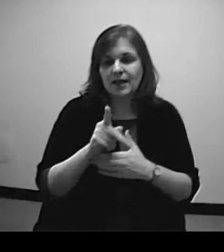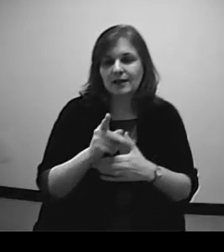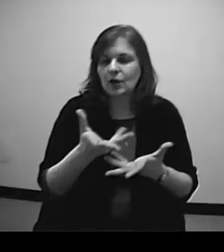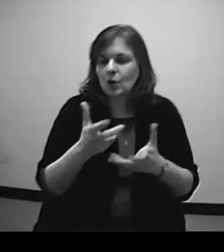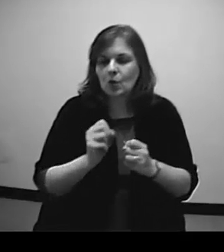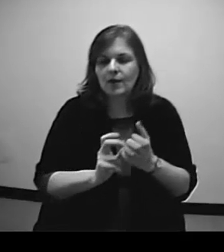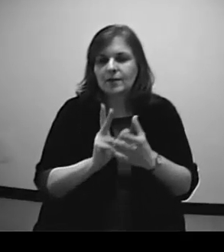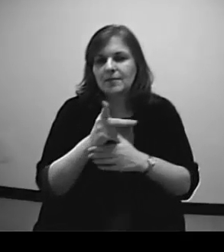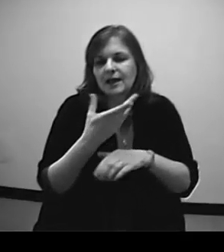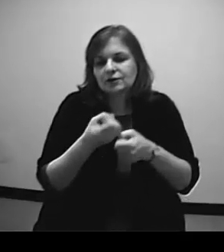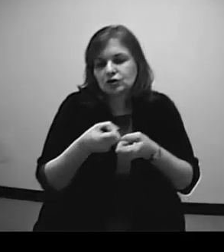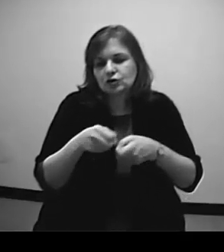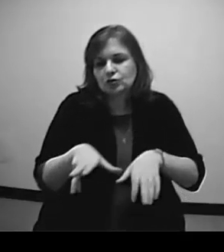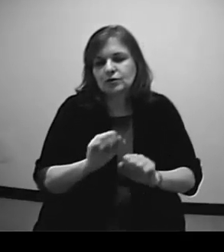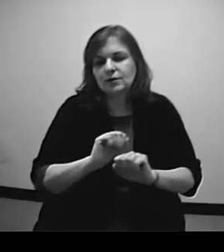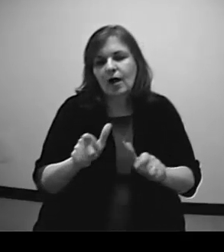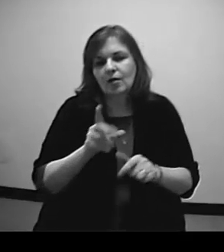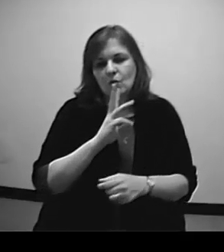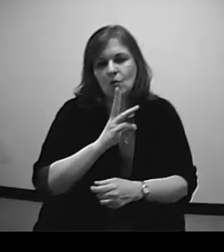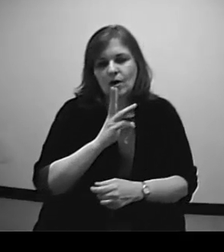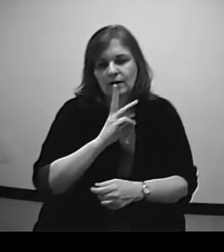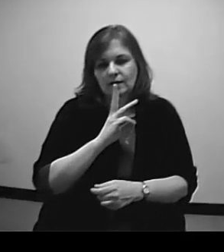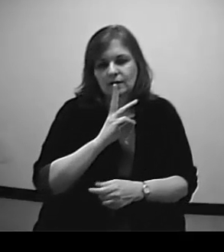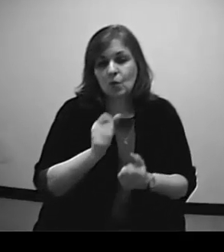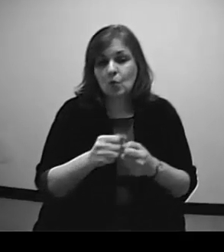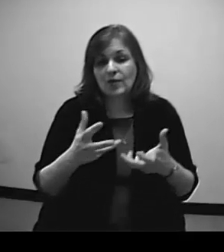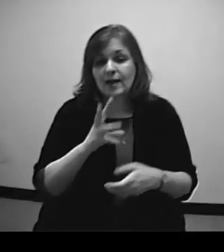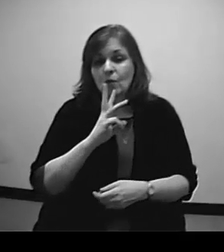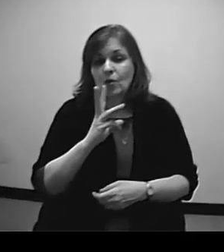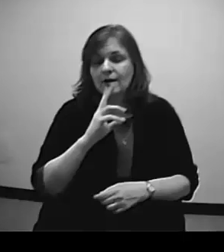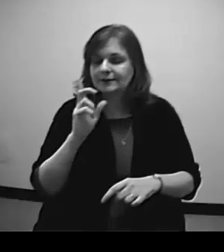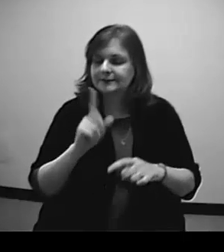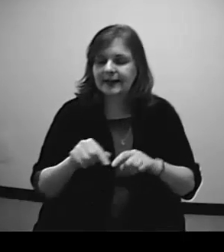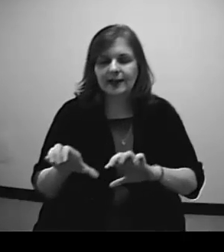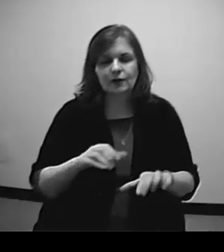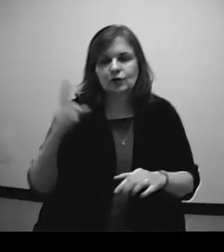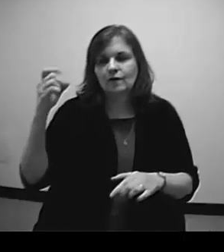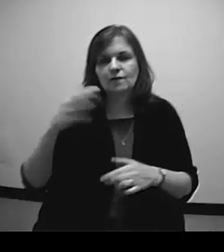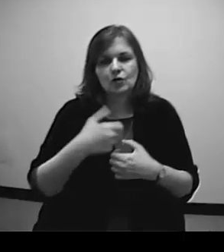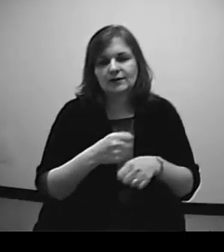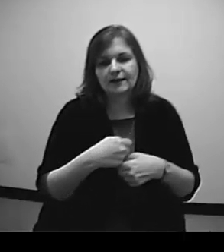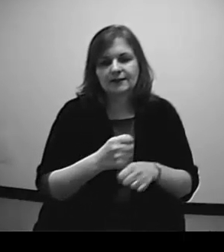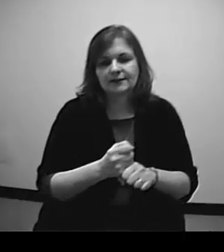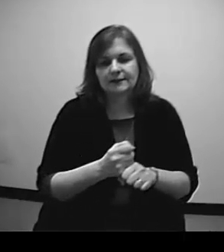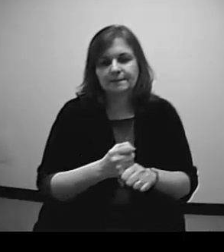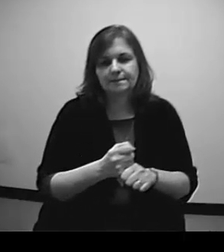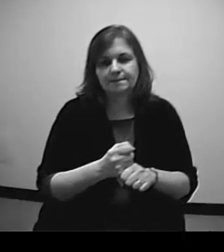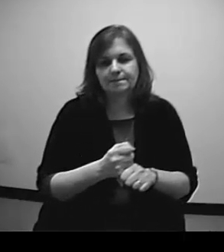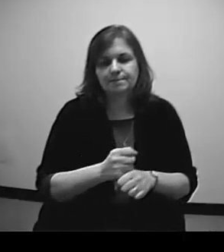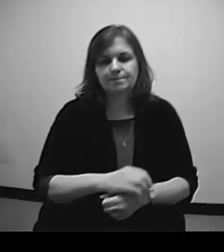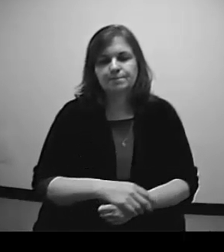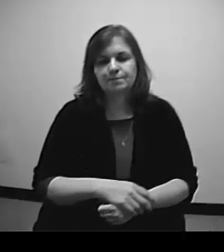we don't want our plants to become dehydrated if they do they cannot do photosynthesis!!